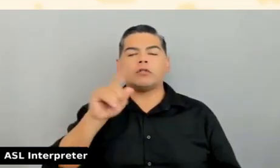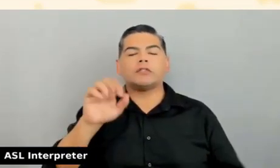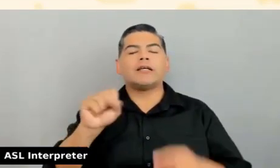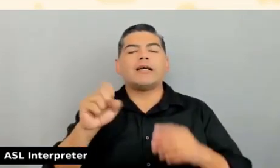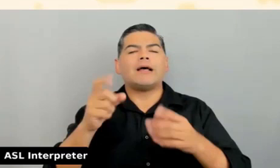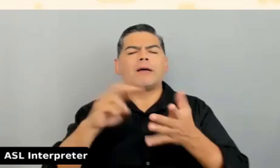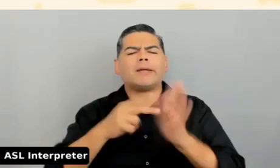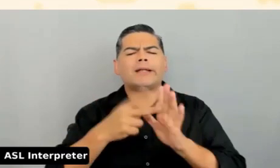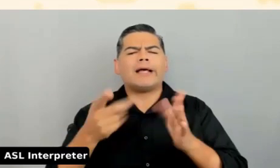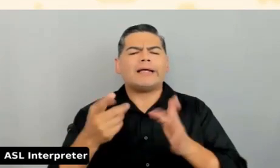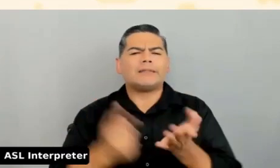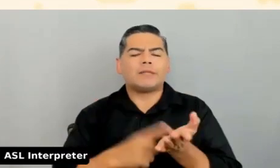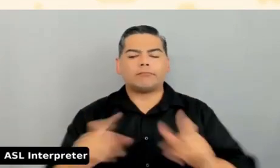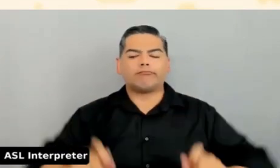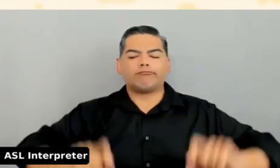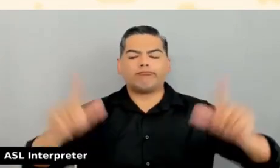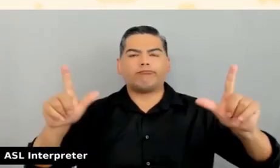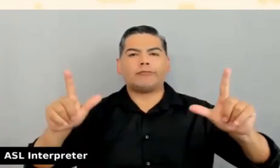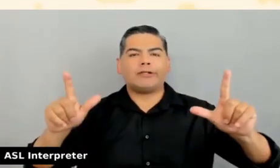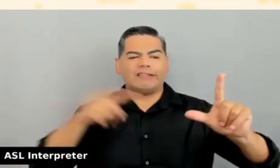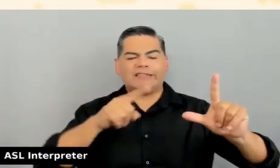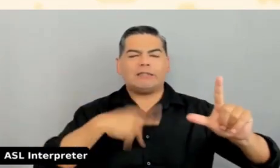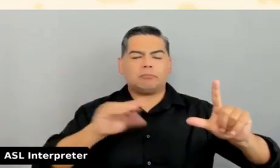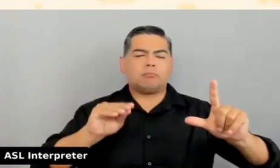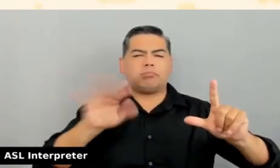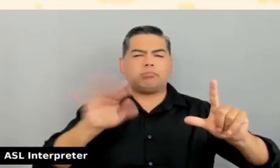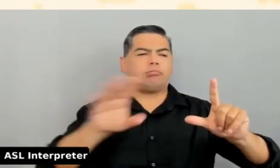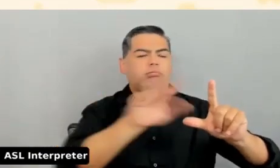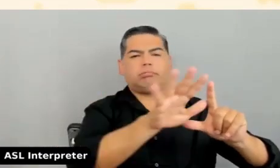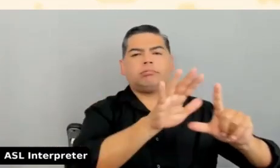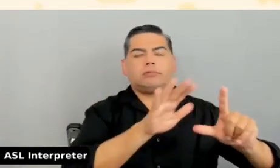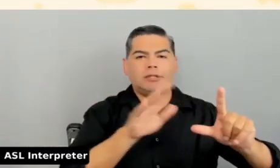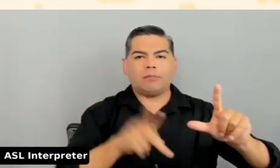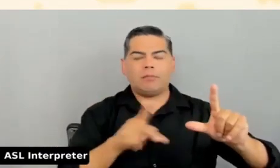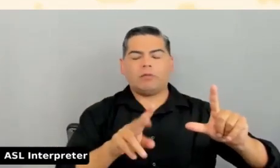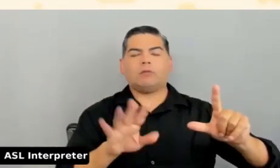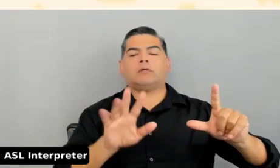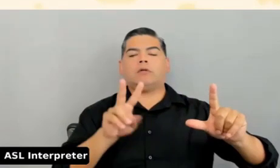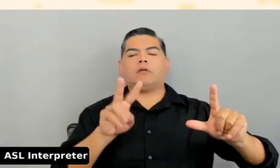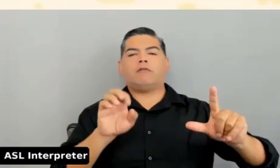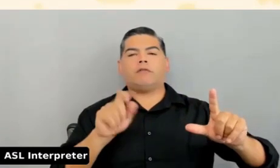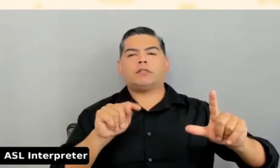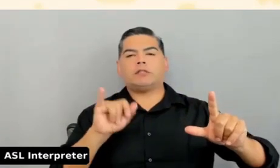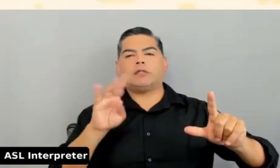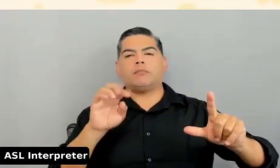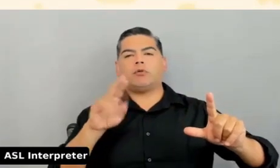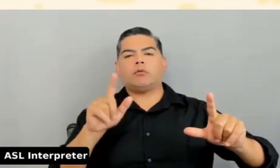They are really annoying and can cause a lot of issues for people with vestibular disorders or people who just have a headache.